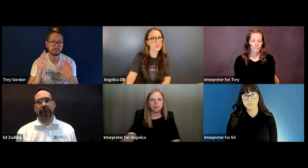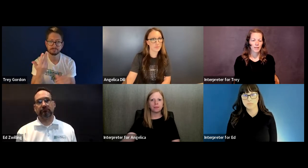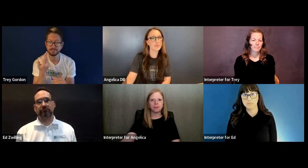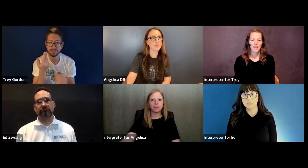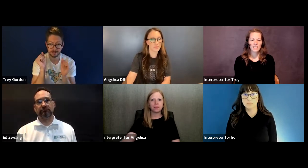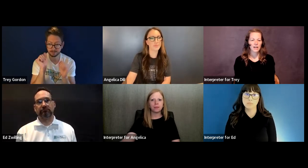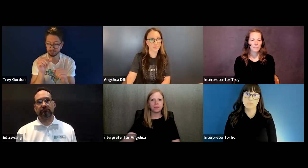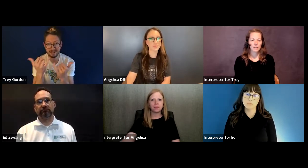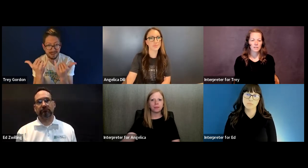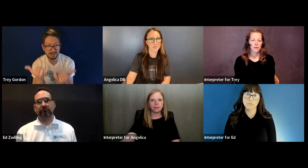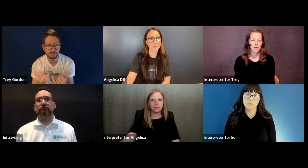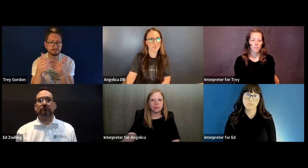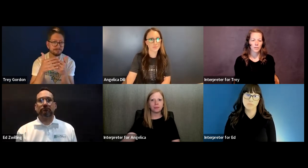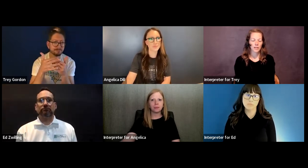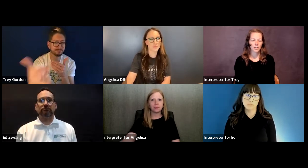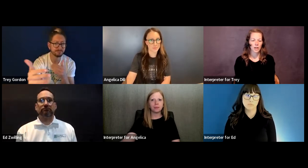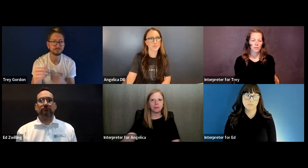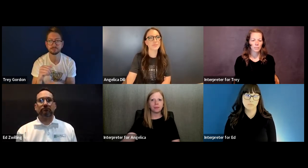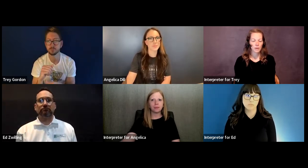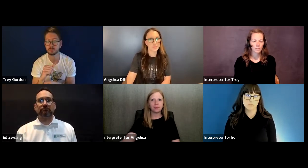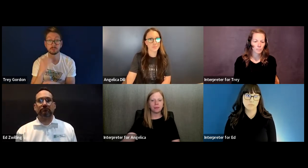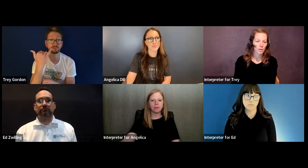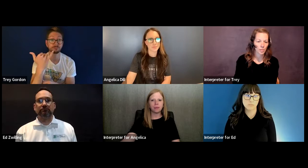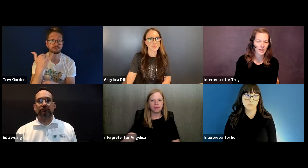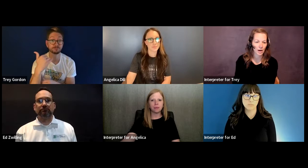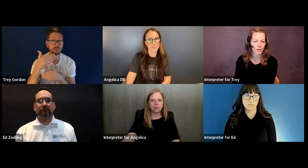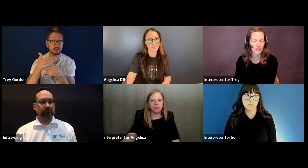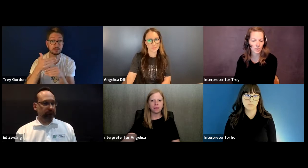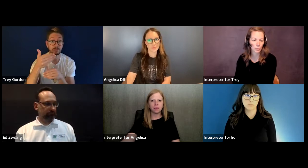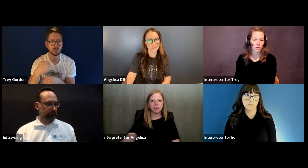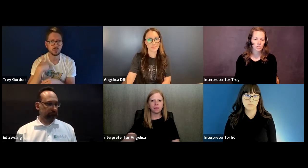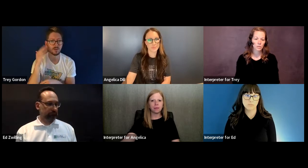but at any time yes uh put that in the chat um whether it be now or any time to this